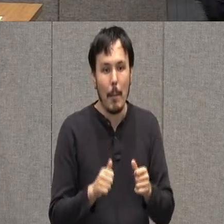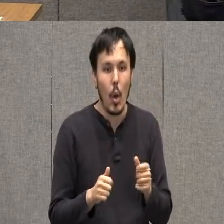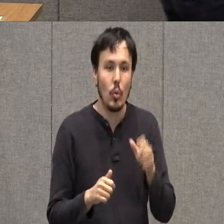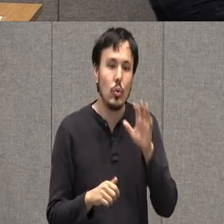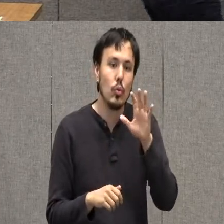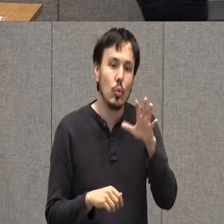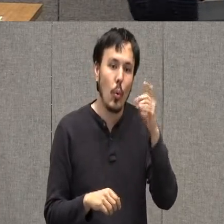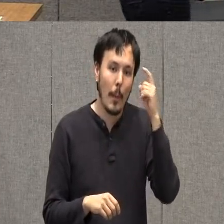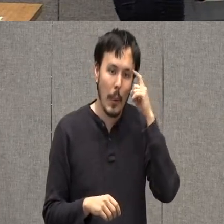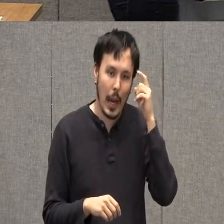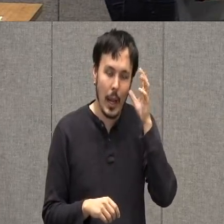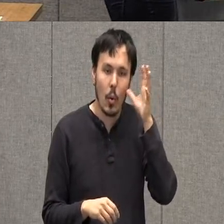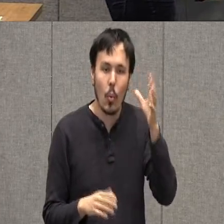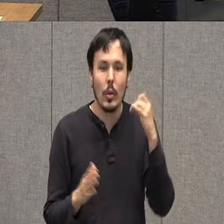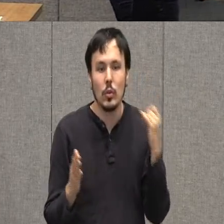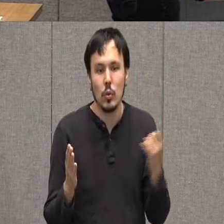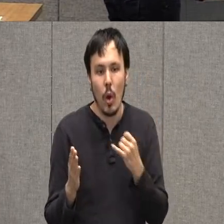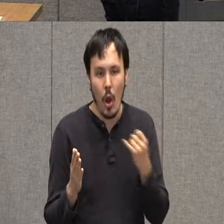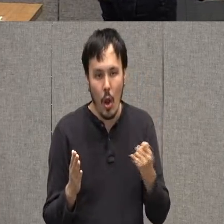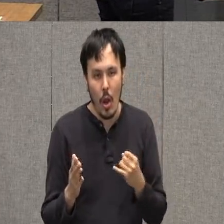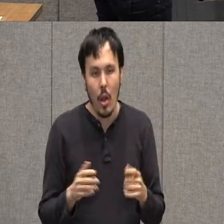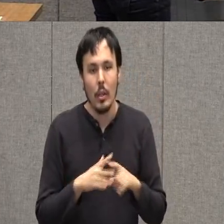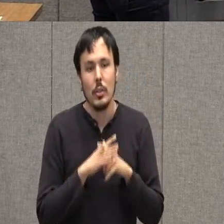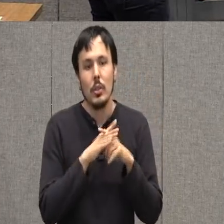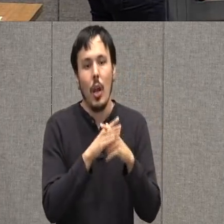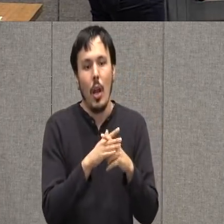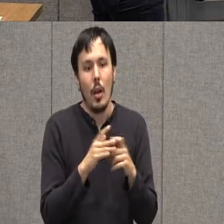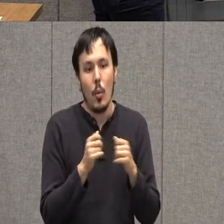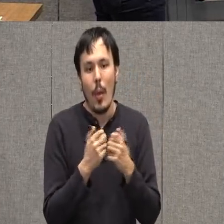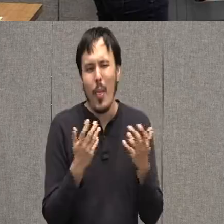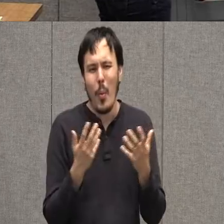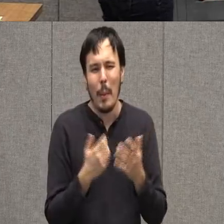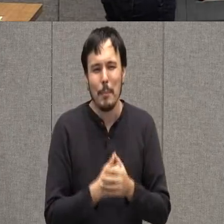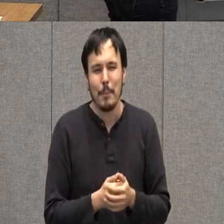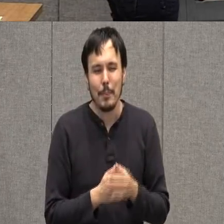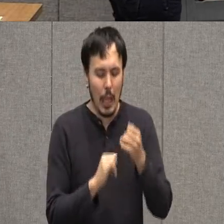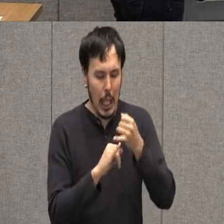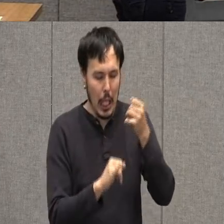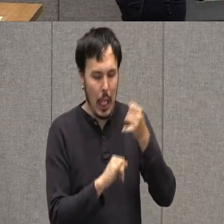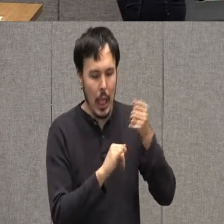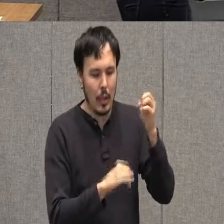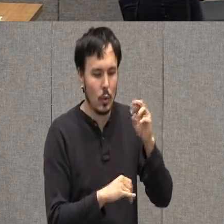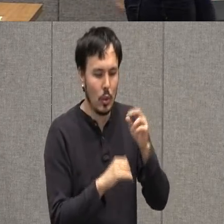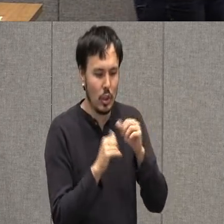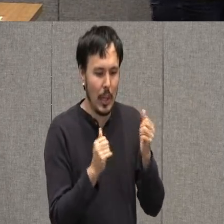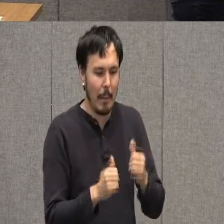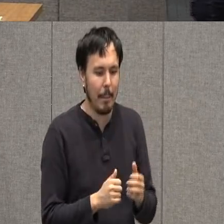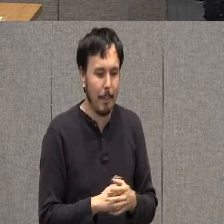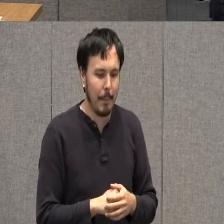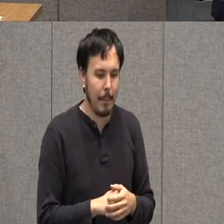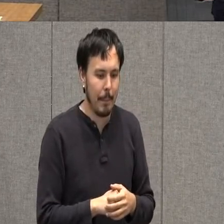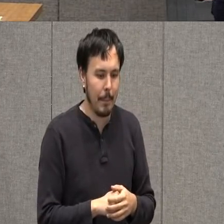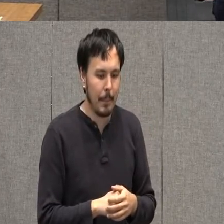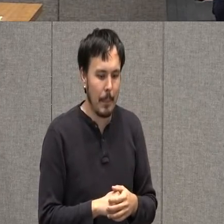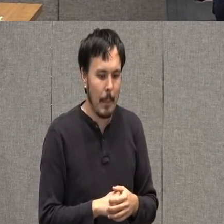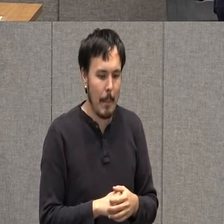and we're gonna draw it starting with what Ms. Ley? Lines or shapes? Lines. We're gonna go back,